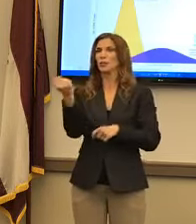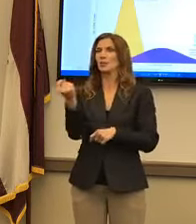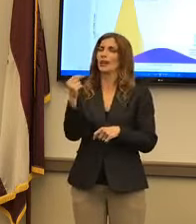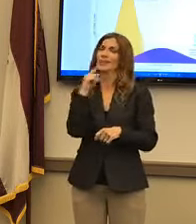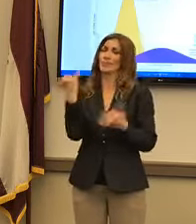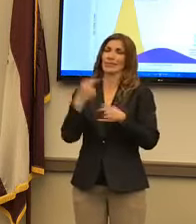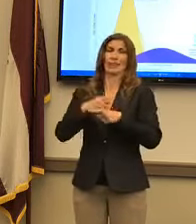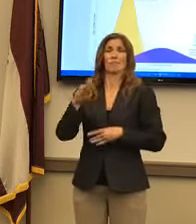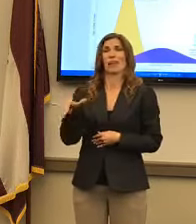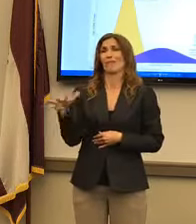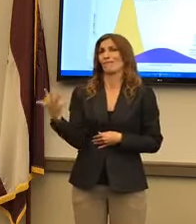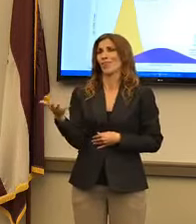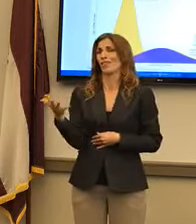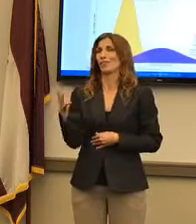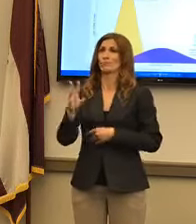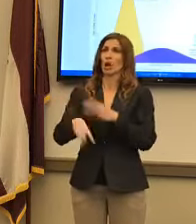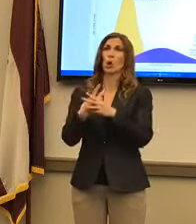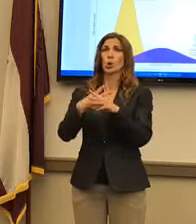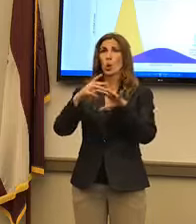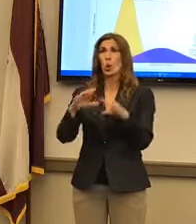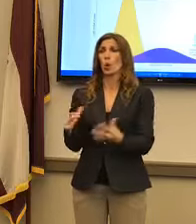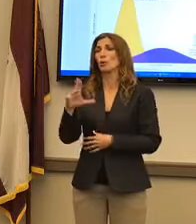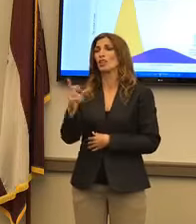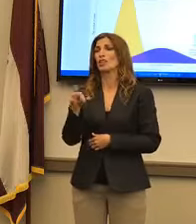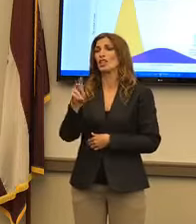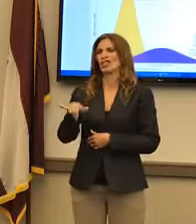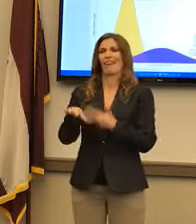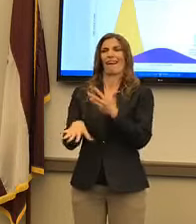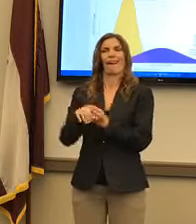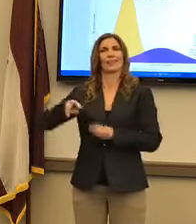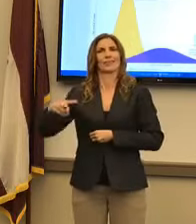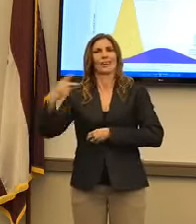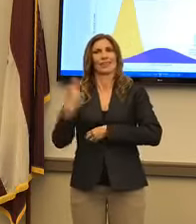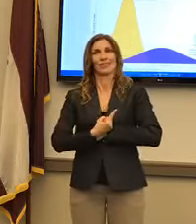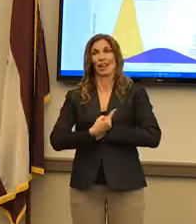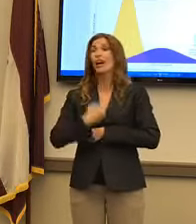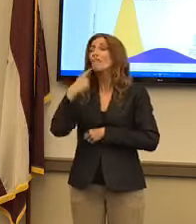annual the global charity has added a second date as an emergency response to